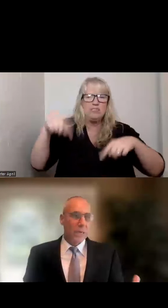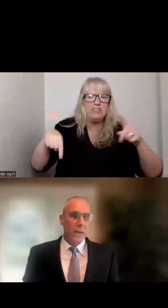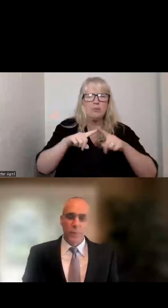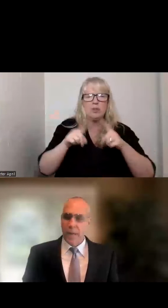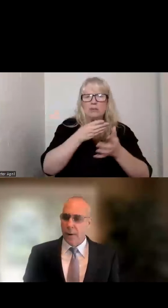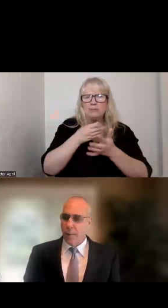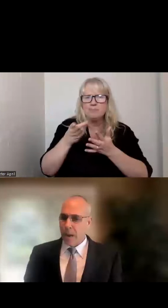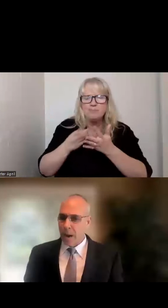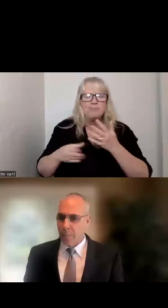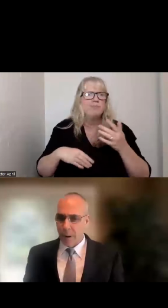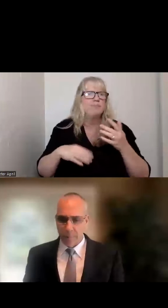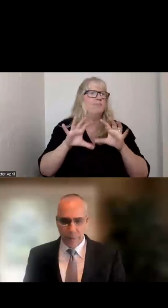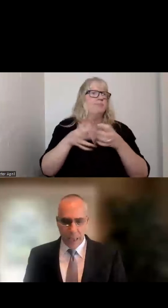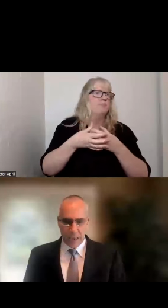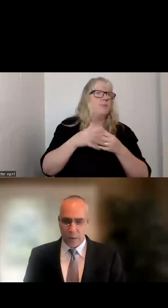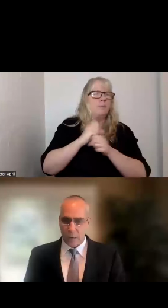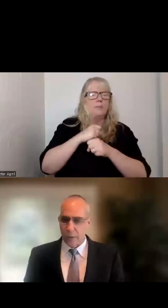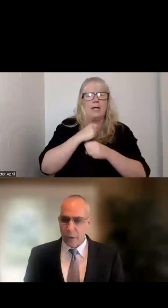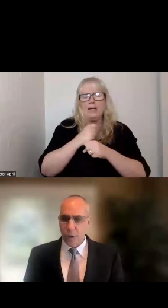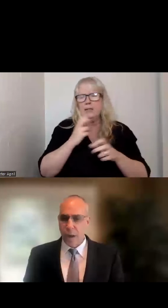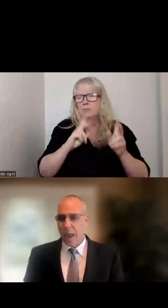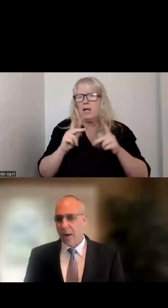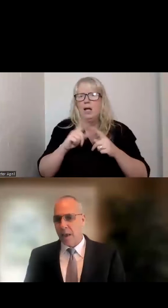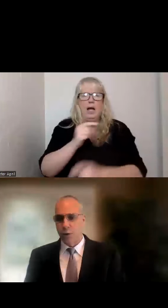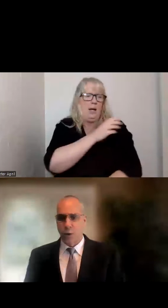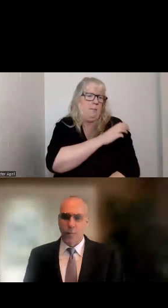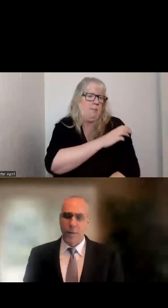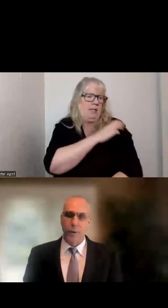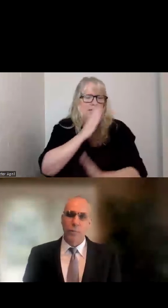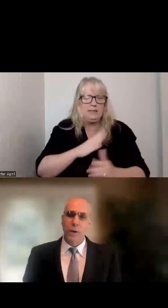SEE TEAMS THAT ARE MADE UP OF CLINICIANS AND CERTIFIED